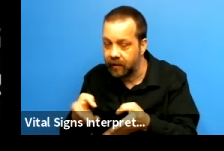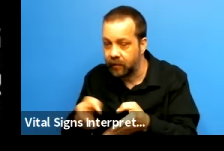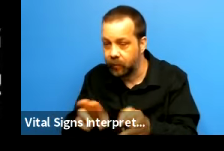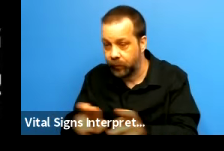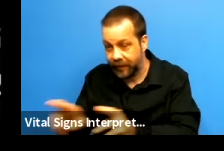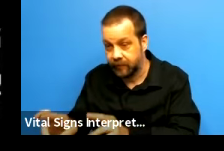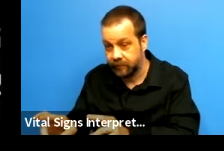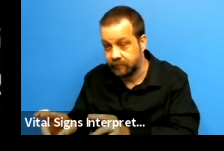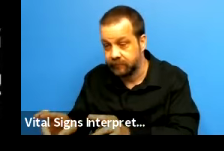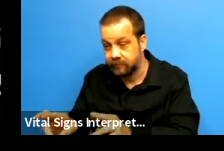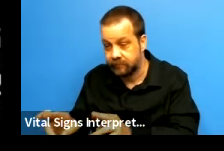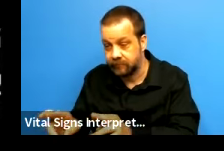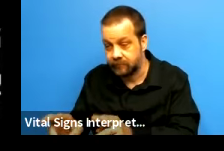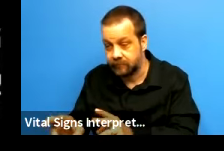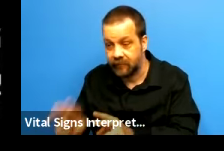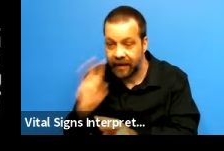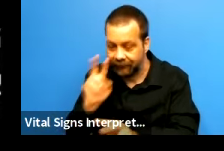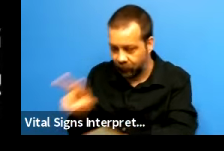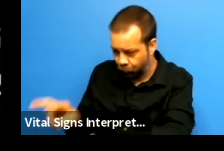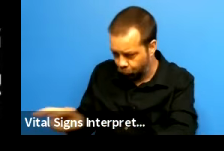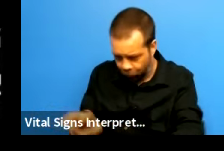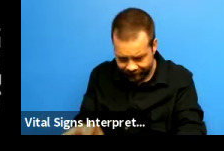it goes back to looking at your business operations